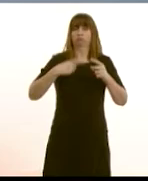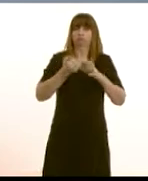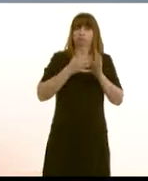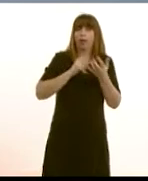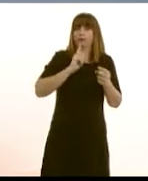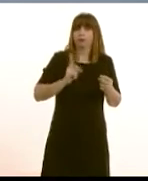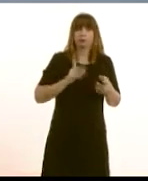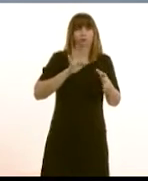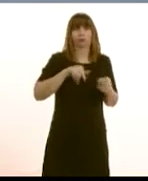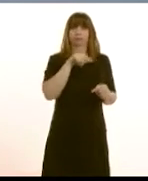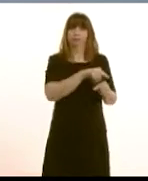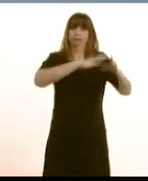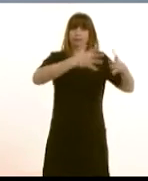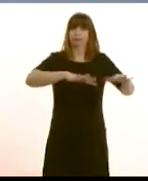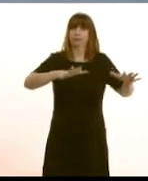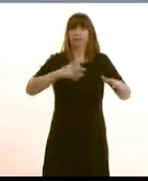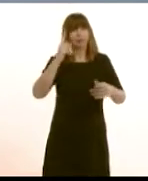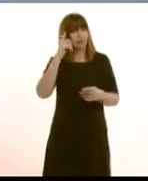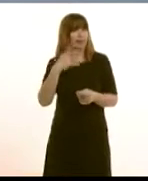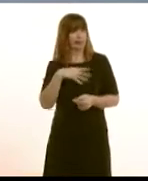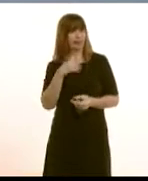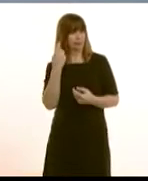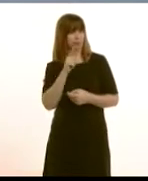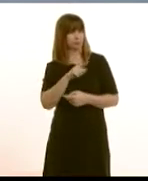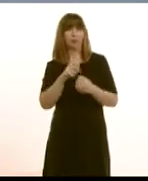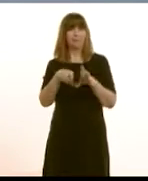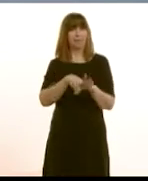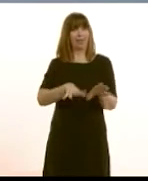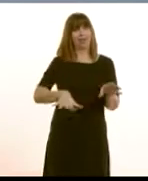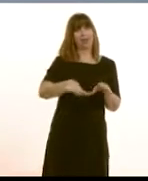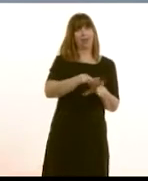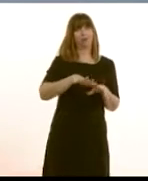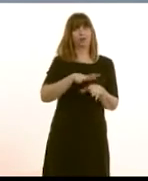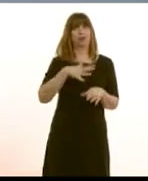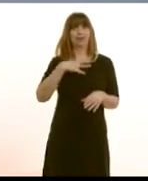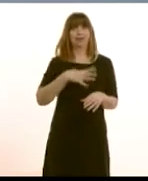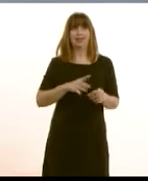area's economic success. The bay region is going to need a mixed economy with a range